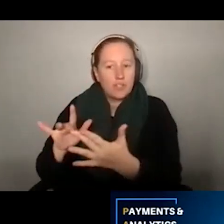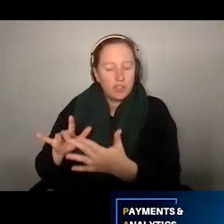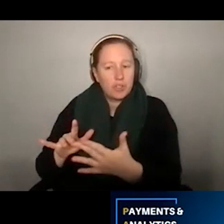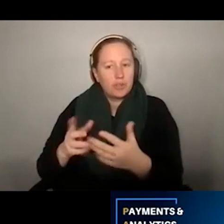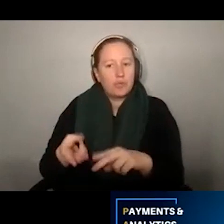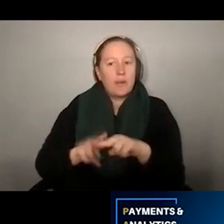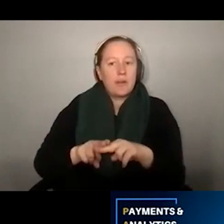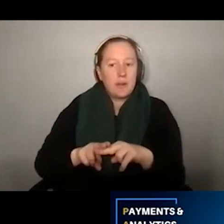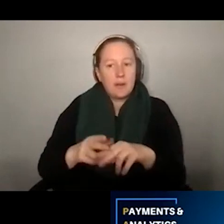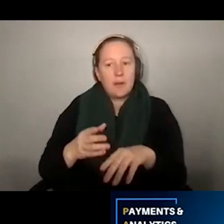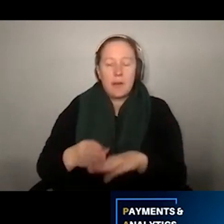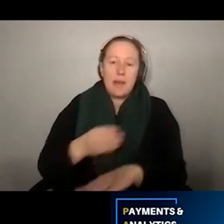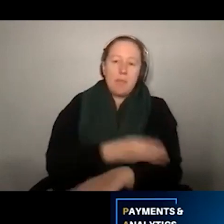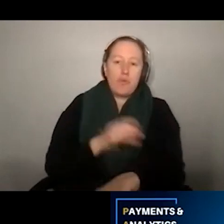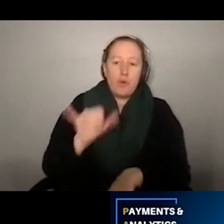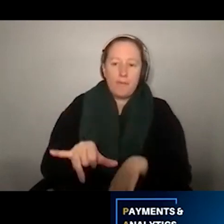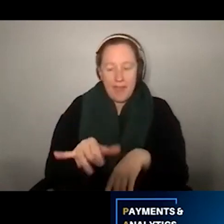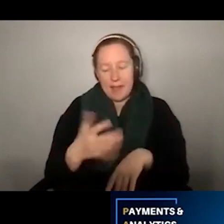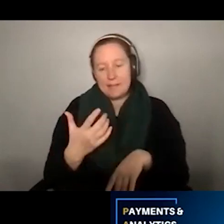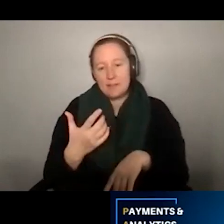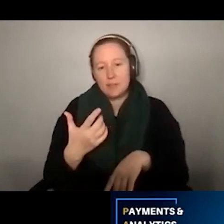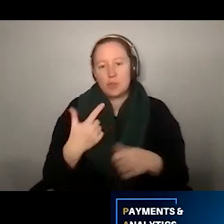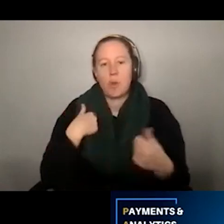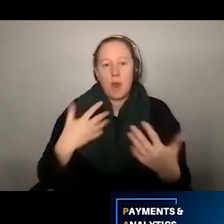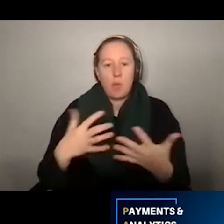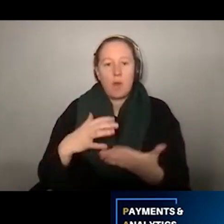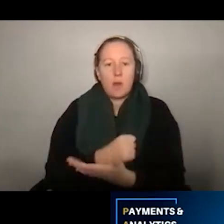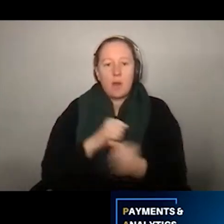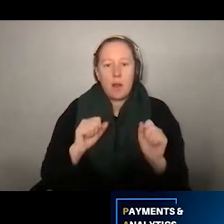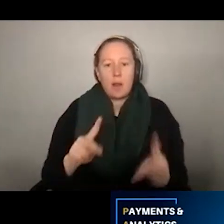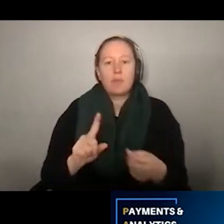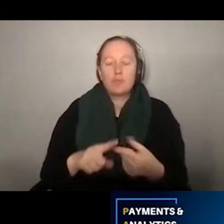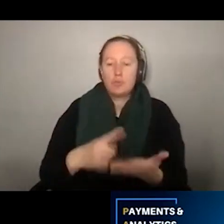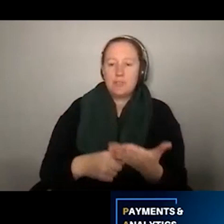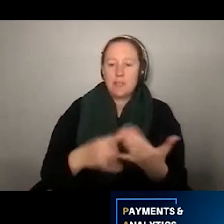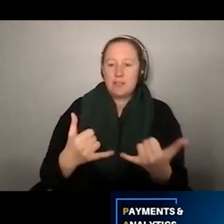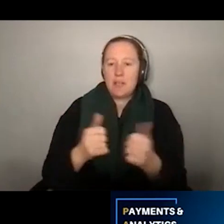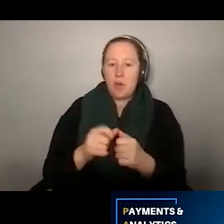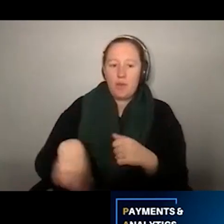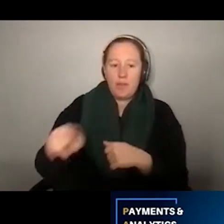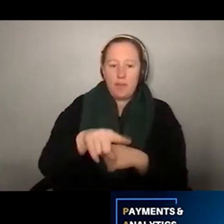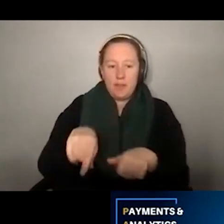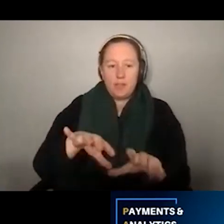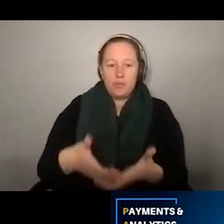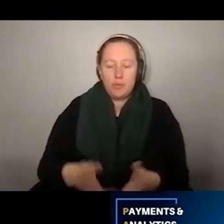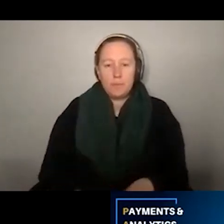I wanted to take the opportunity to tease that here with this audience now. Jeremy Leffler: Great. Next question is,